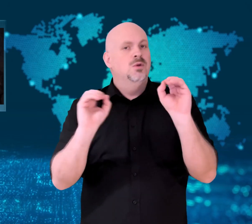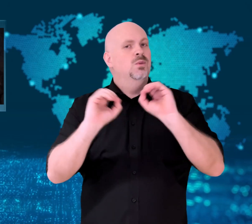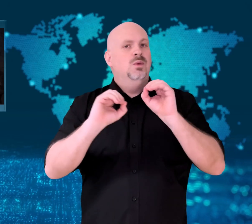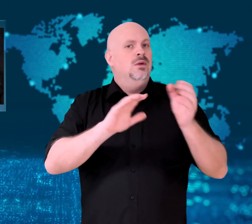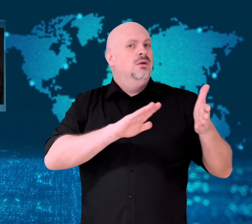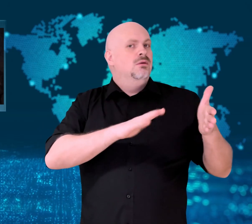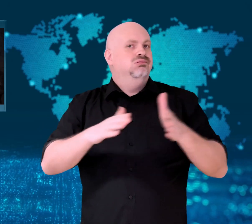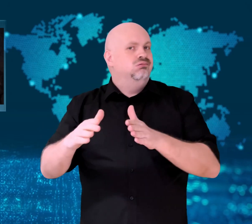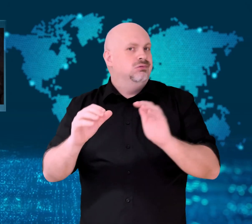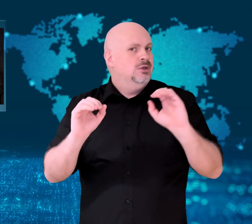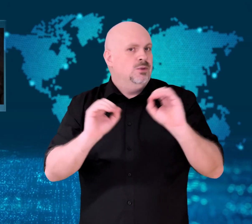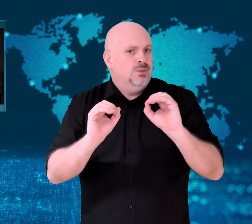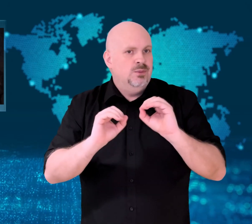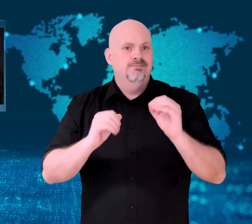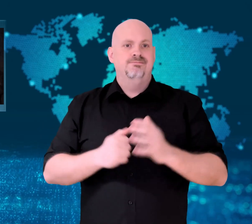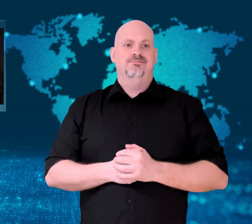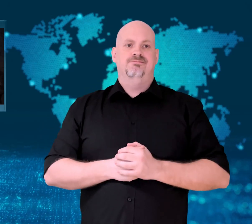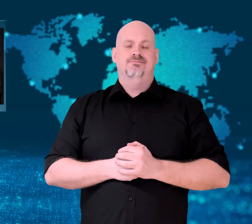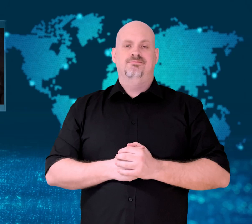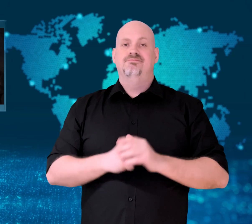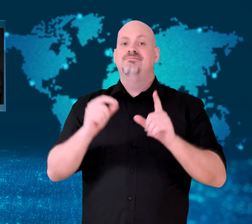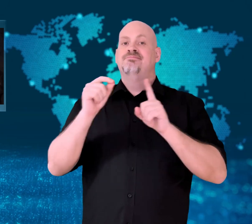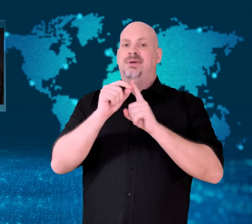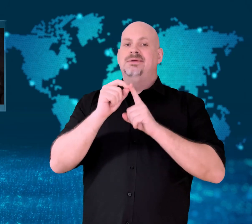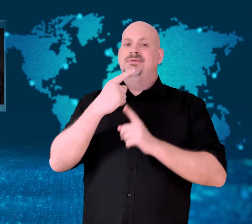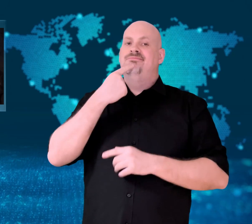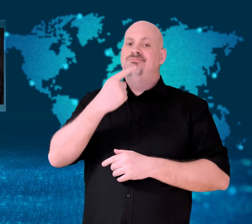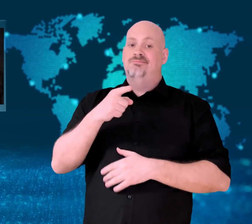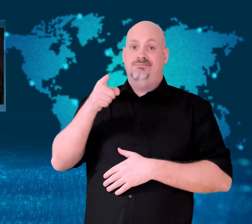and crashing on civilian property.